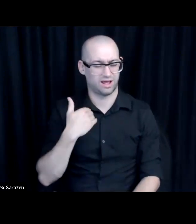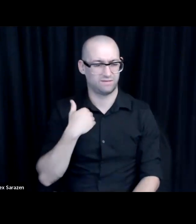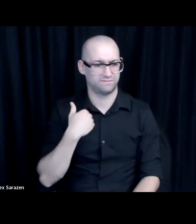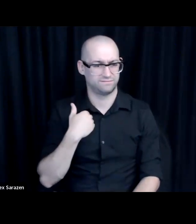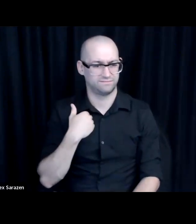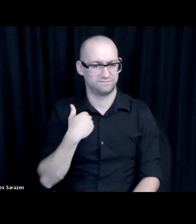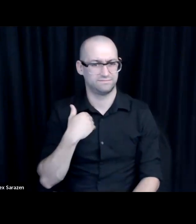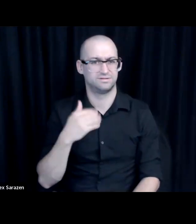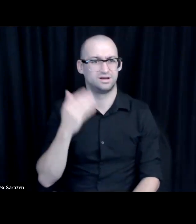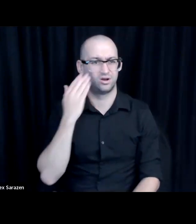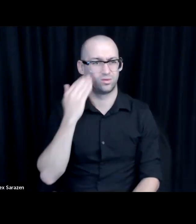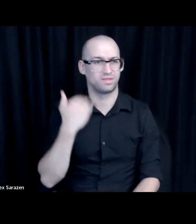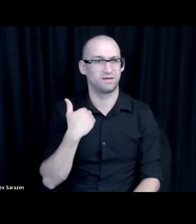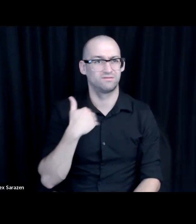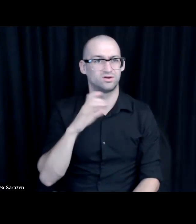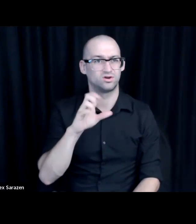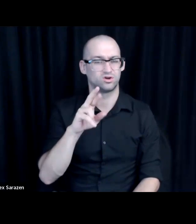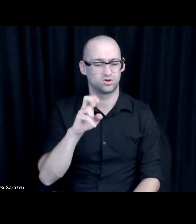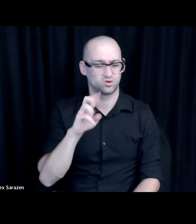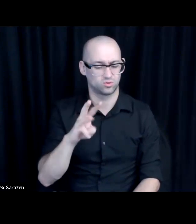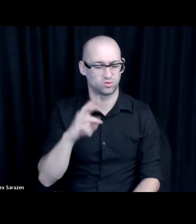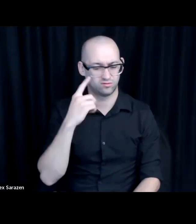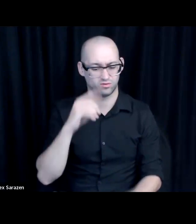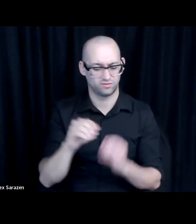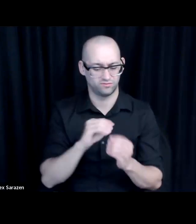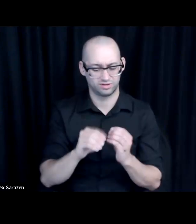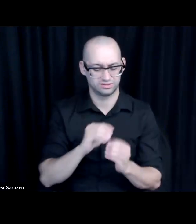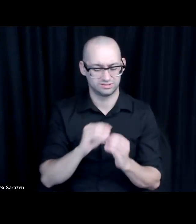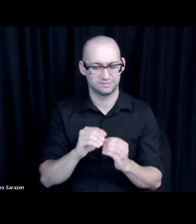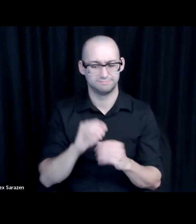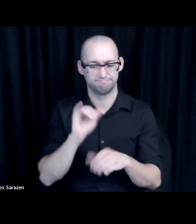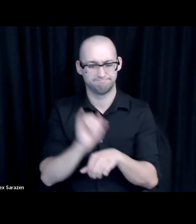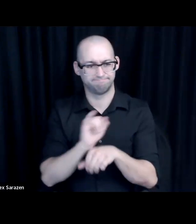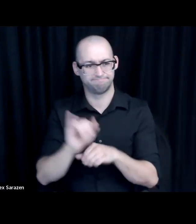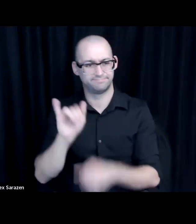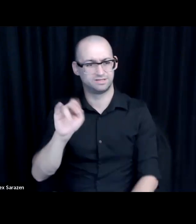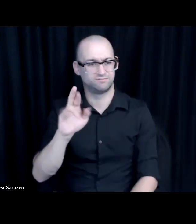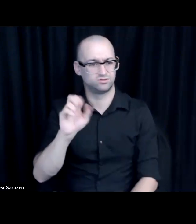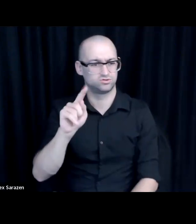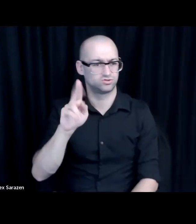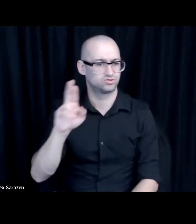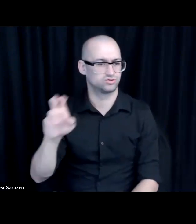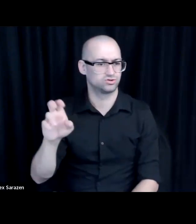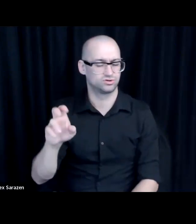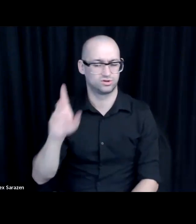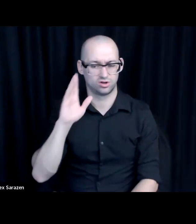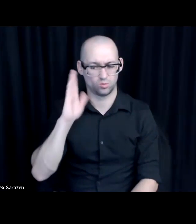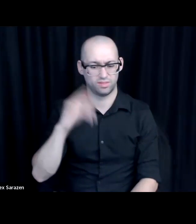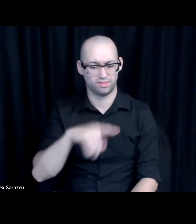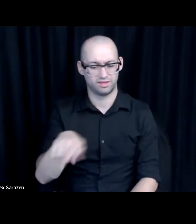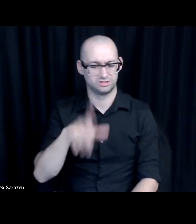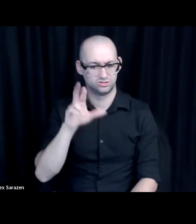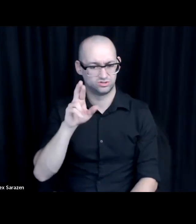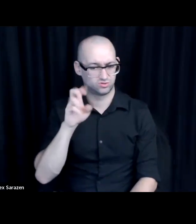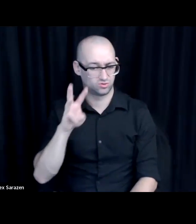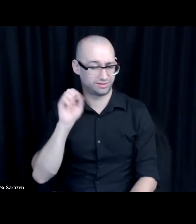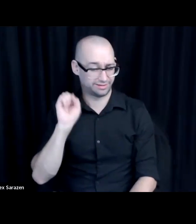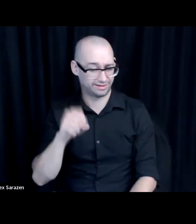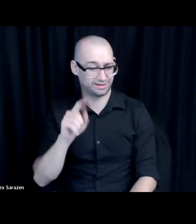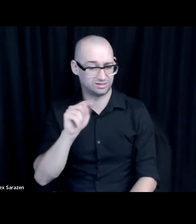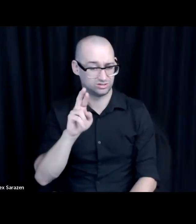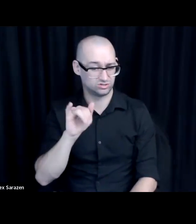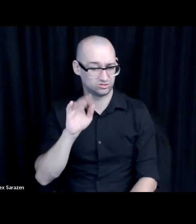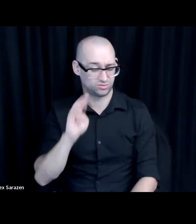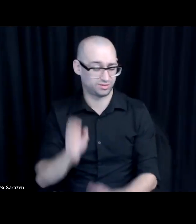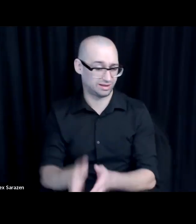have crews to to maintain infrastructure. Will the crews, can can the Tribes appeal to the State to